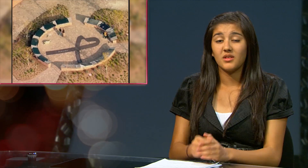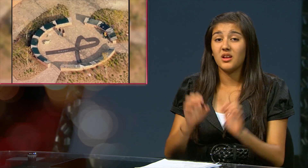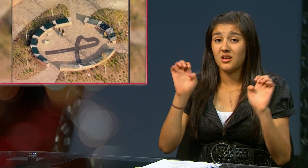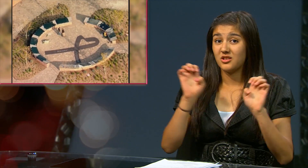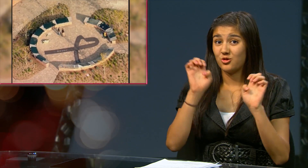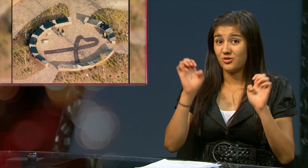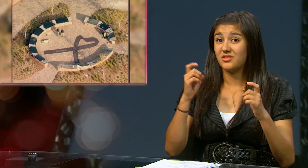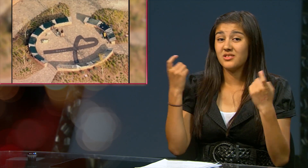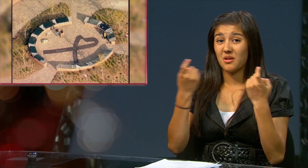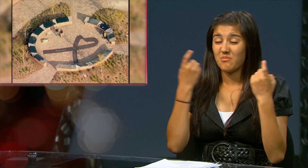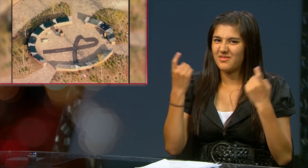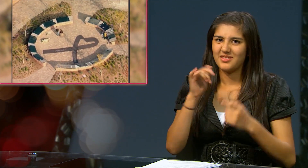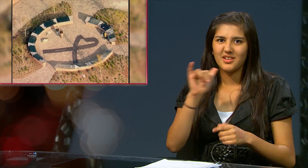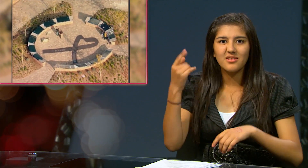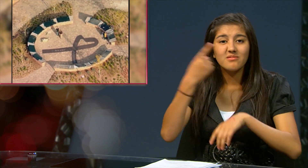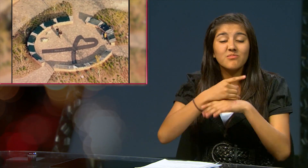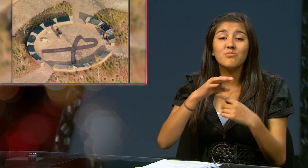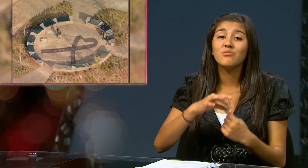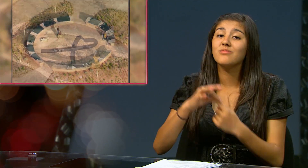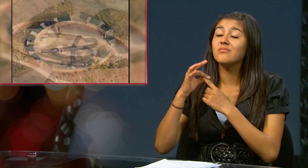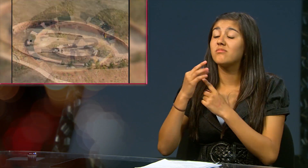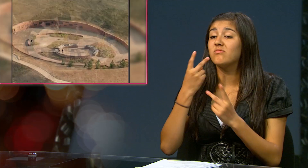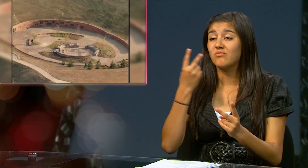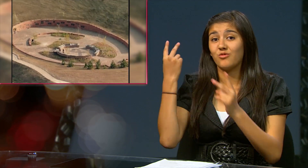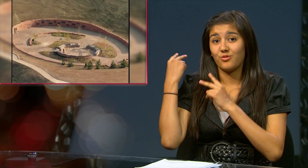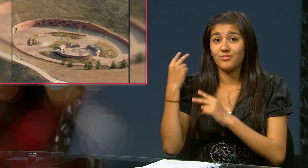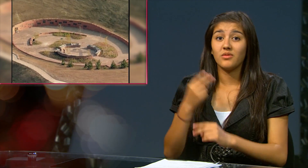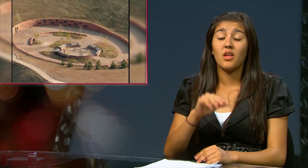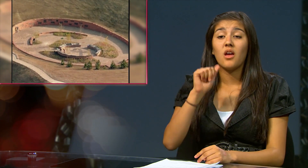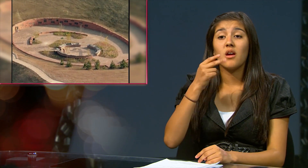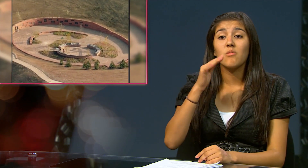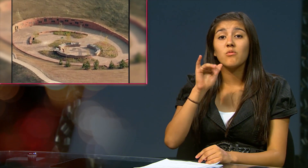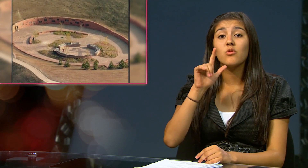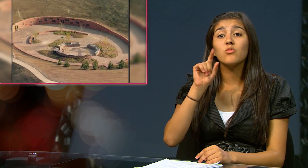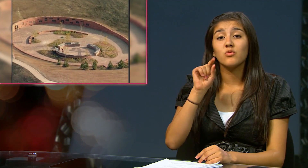EASTER WAS NOT ONLY A DAY OF CELEBRATION, BUT A DAY OF REMEMBRANCE. APRIL 20 MARKED